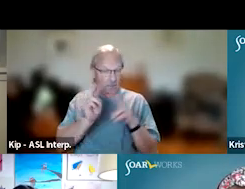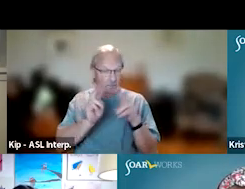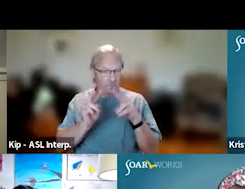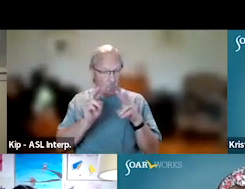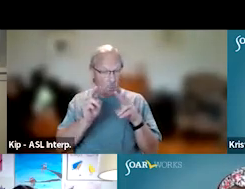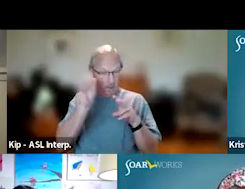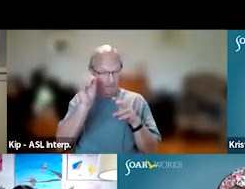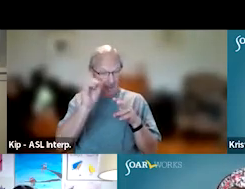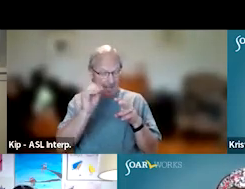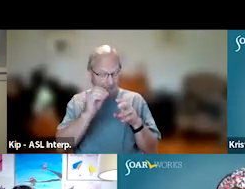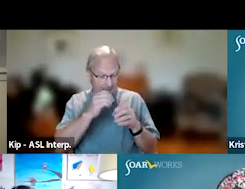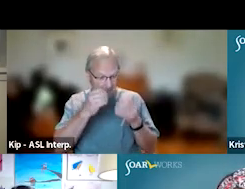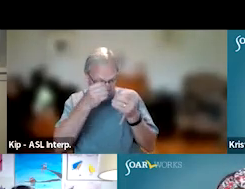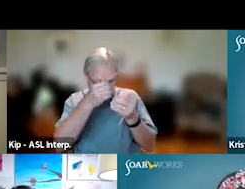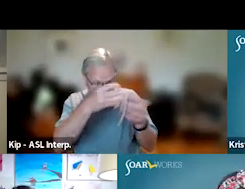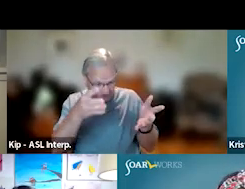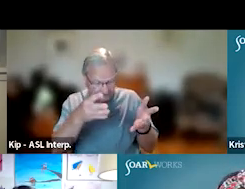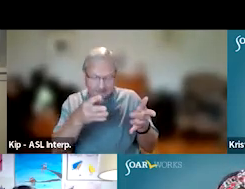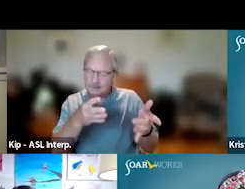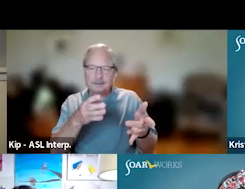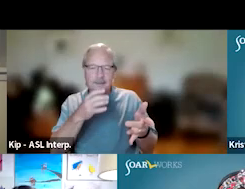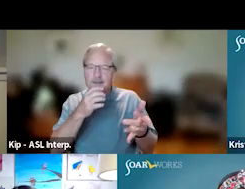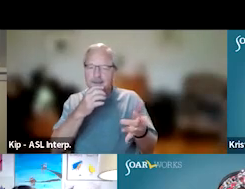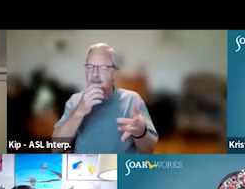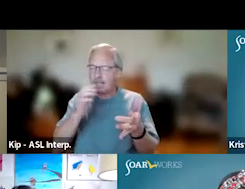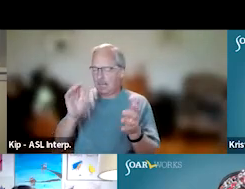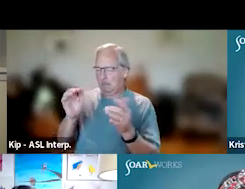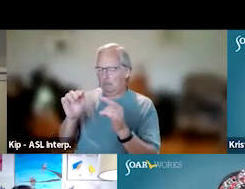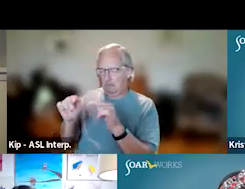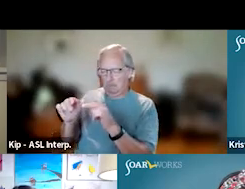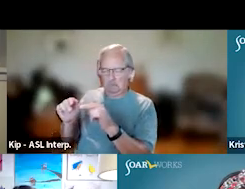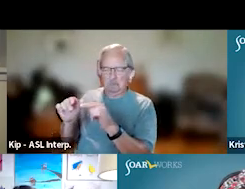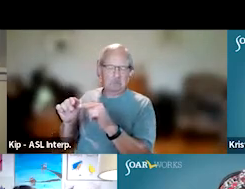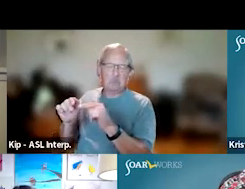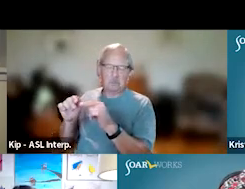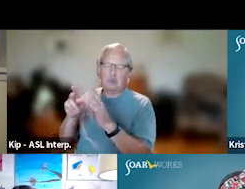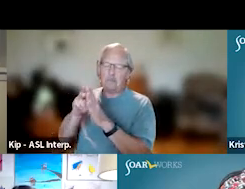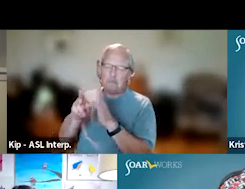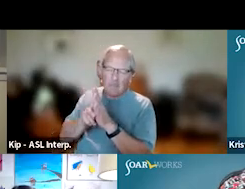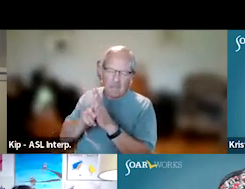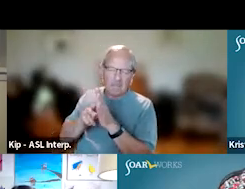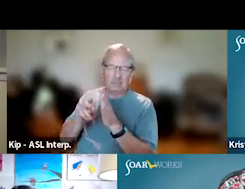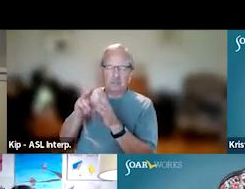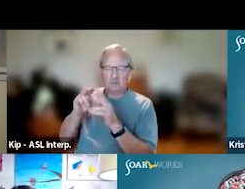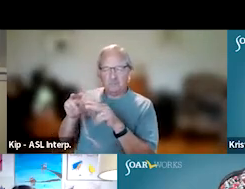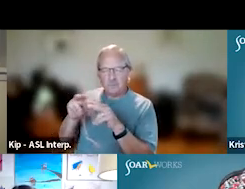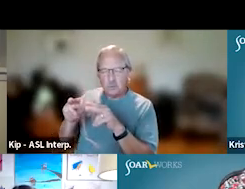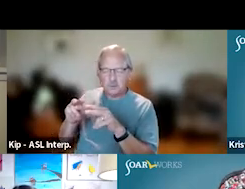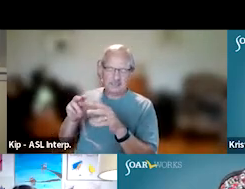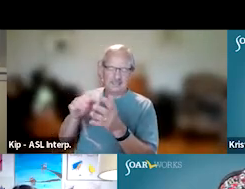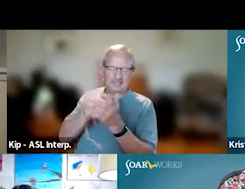in this presentation don't necessarily reflect the views, opinions or policies of the Center for Mental Health Services, the Substance Abuse